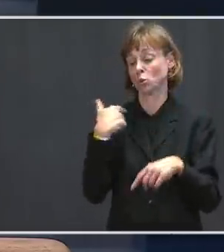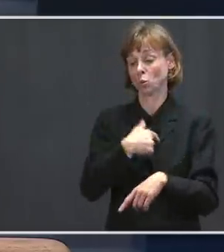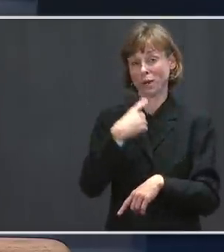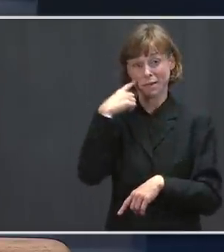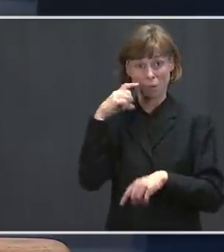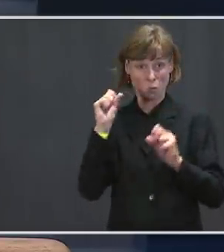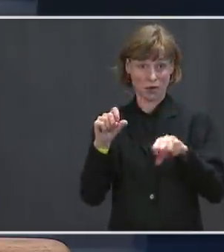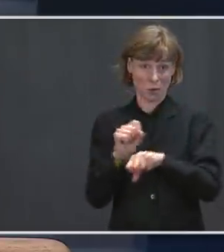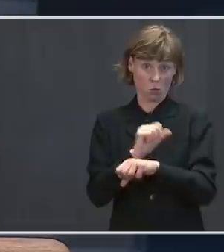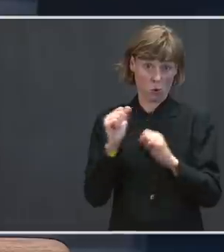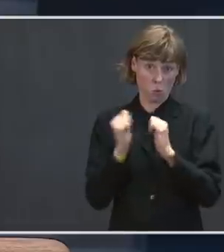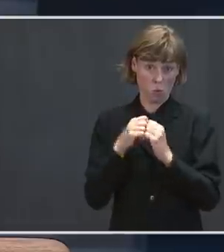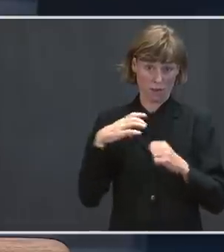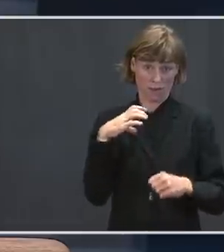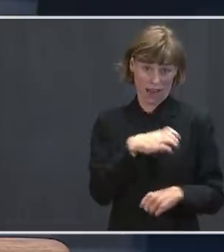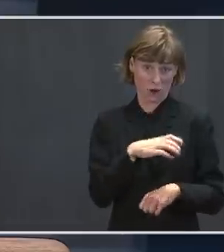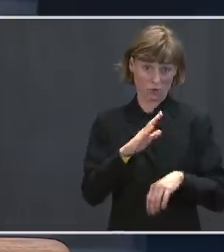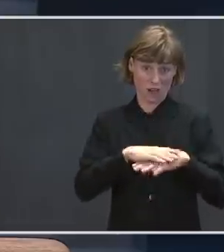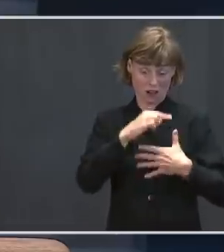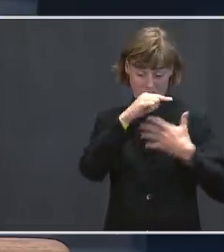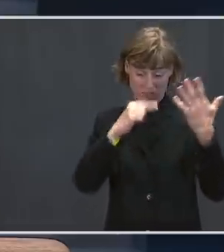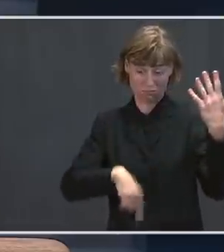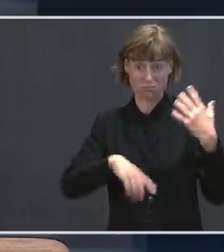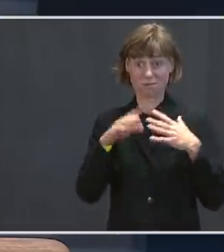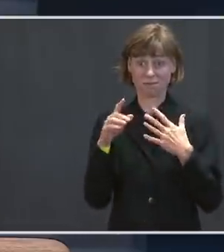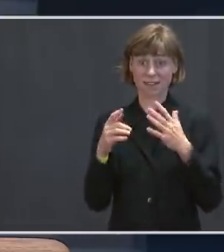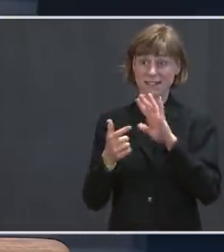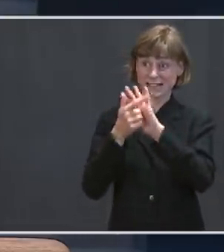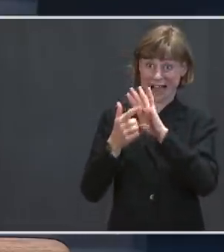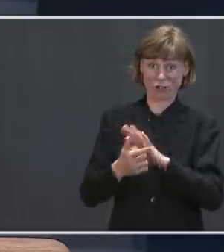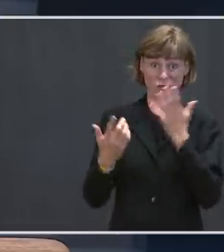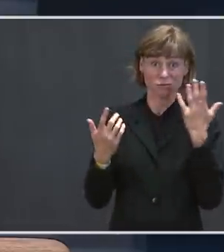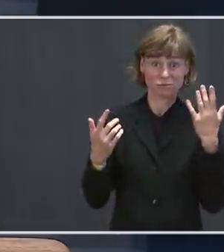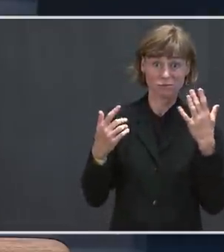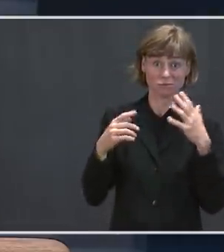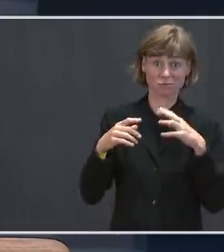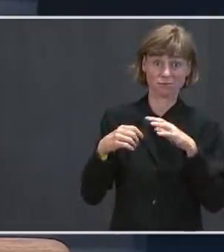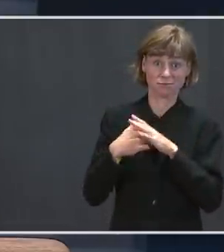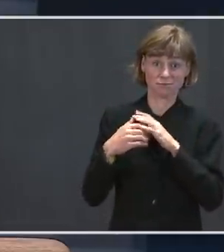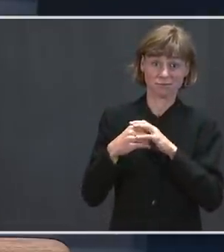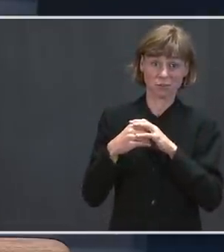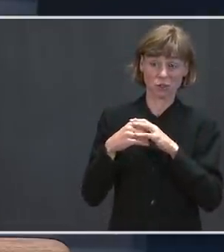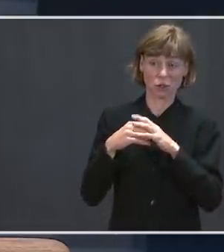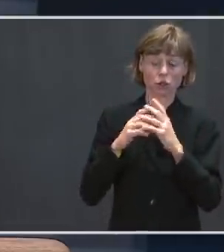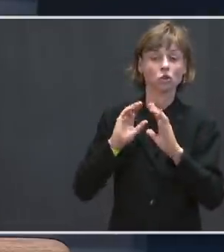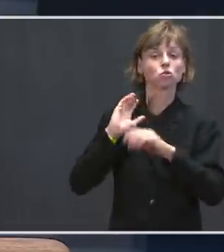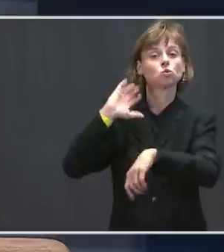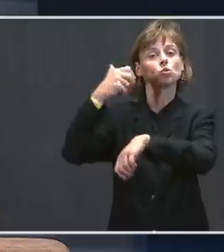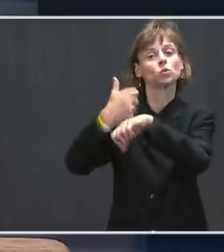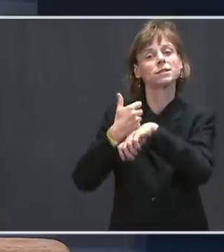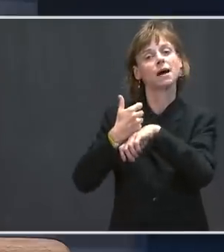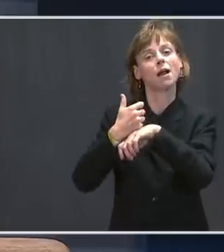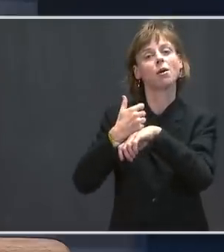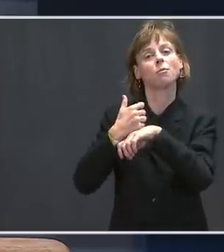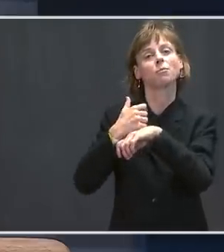on a package of sanctions to impose consequences in response to this coup. We will also be working with allies and partners